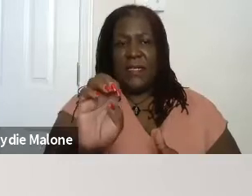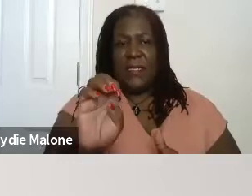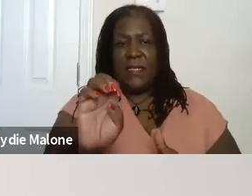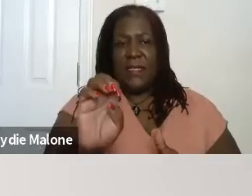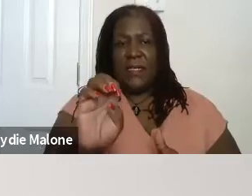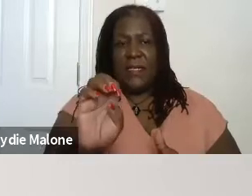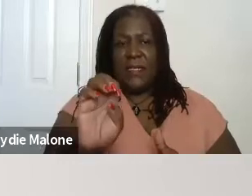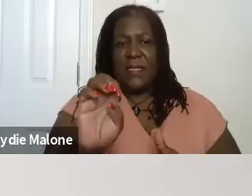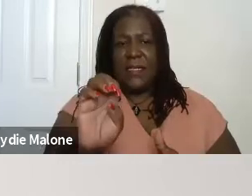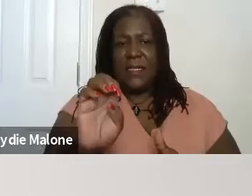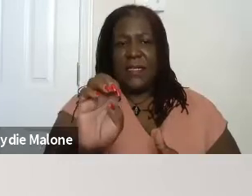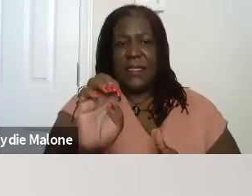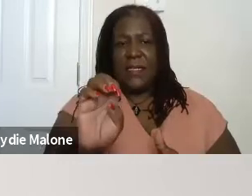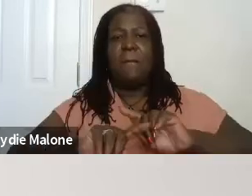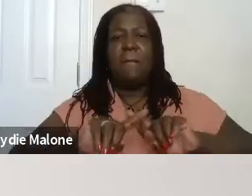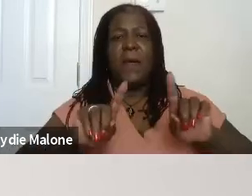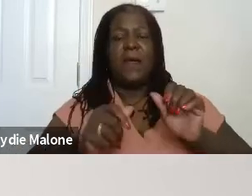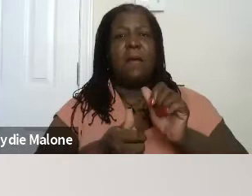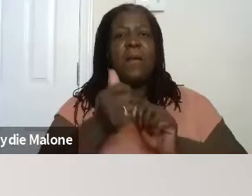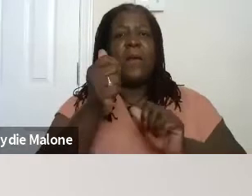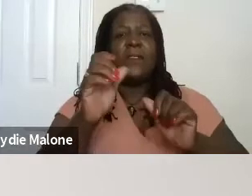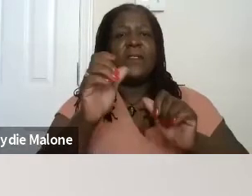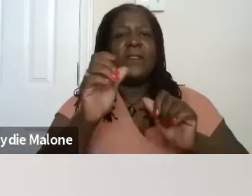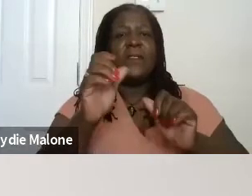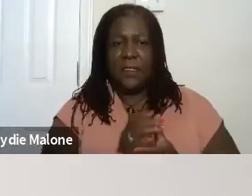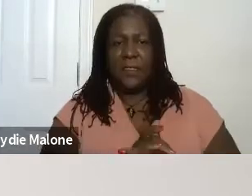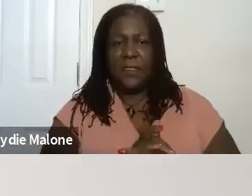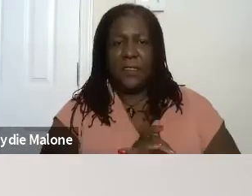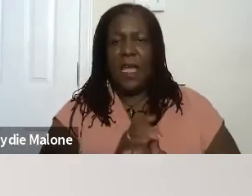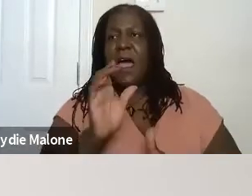that are from bacteria and virus, but the others had mild symptoms that went away on